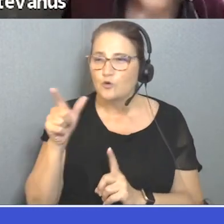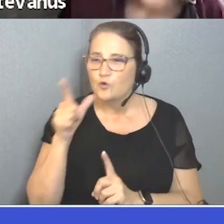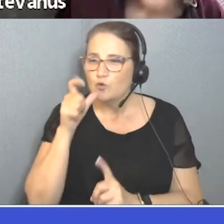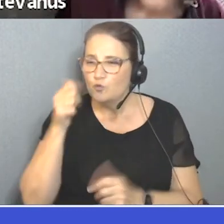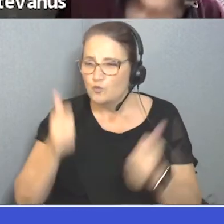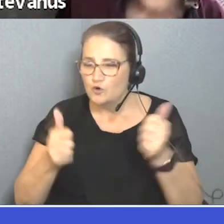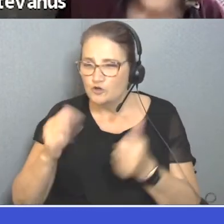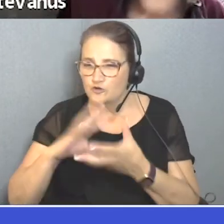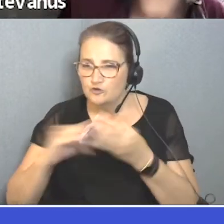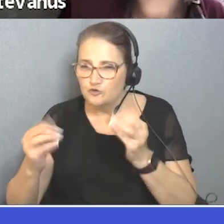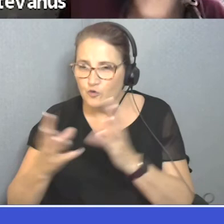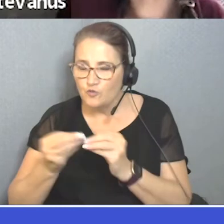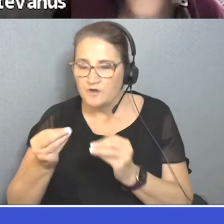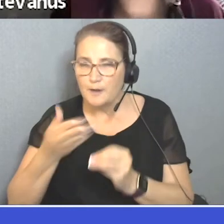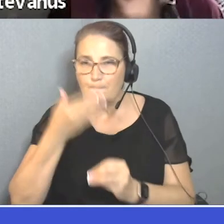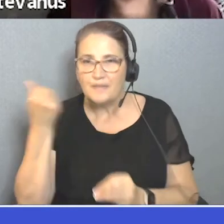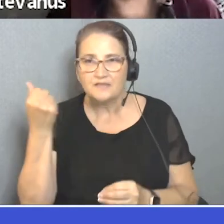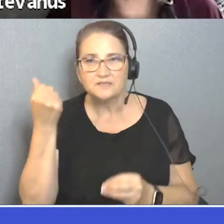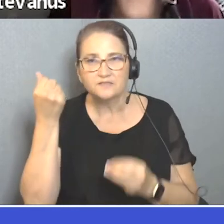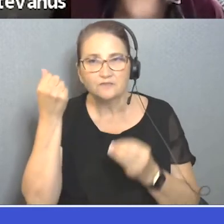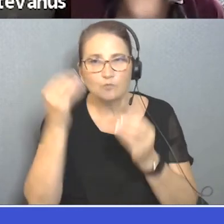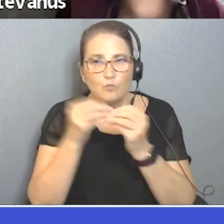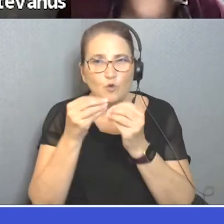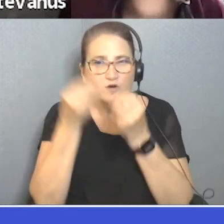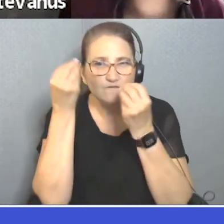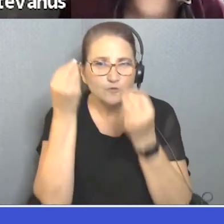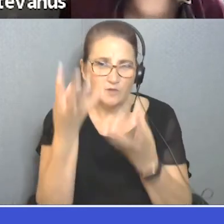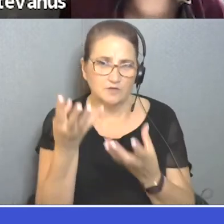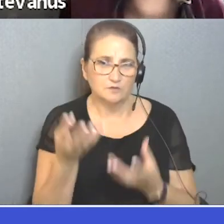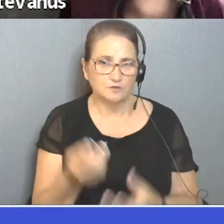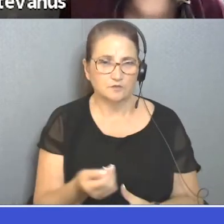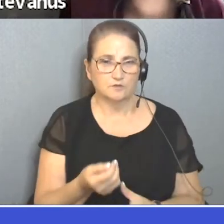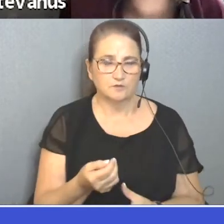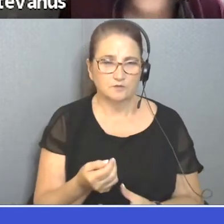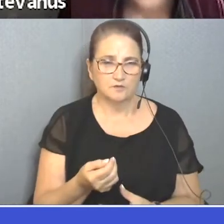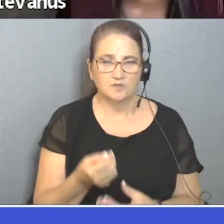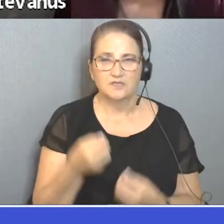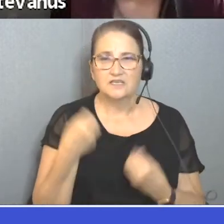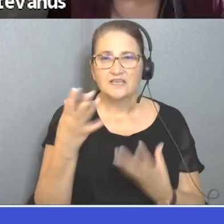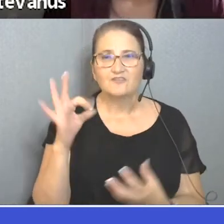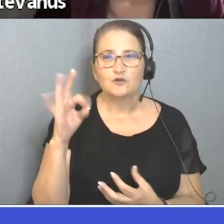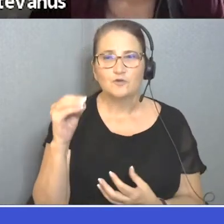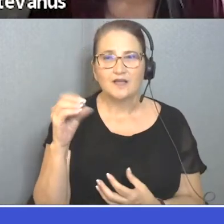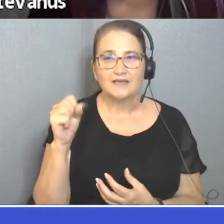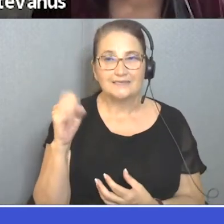situation? Whose story might provide inspiration